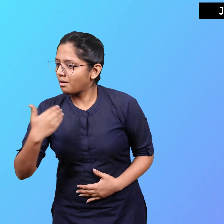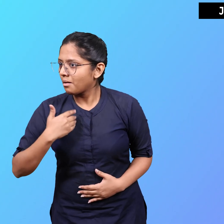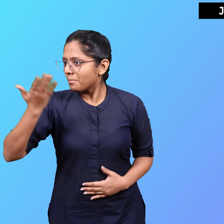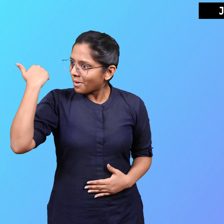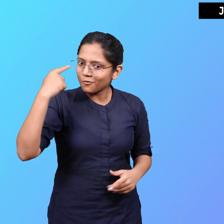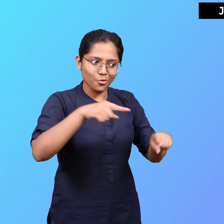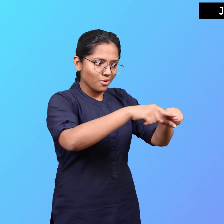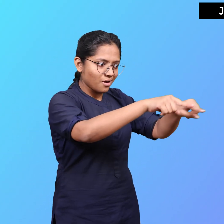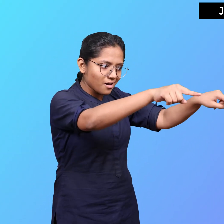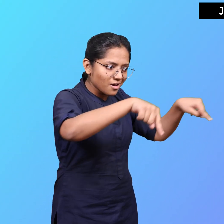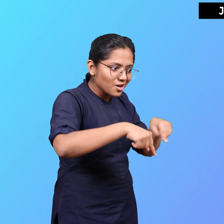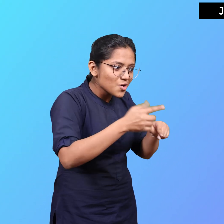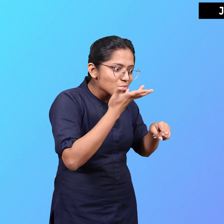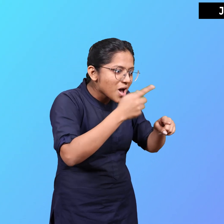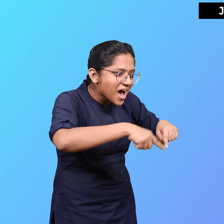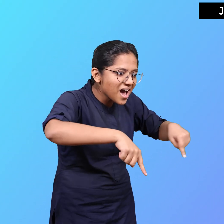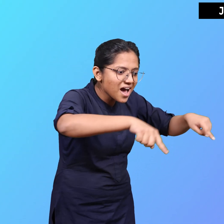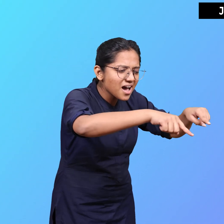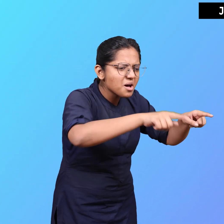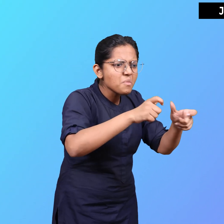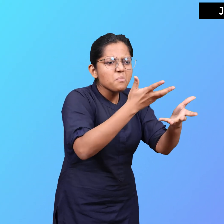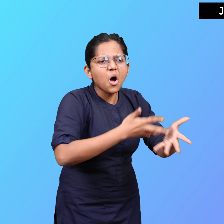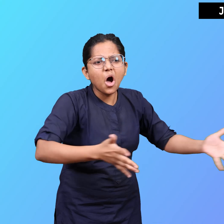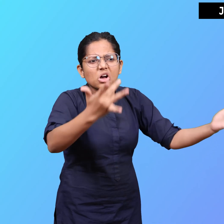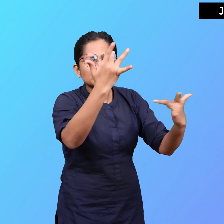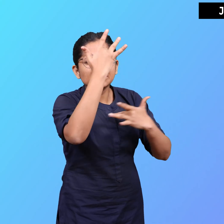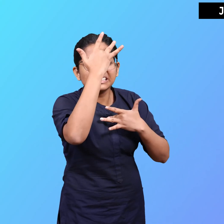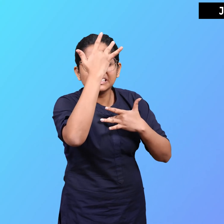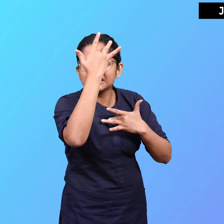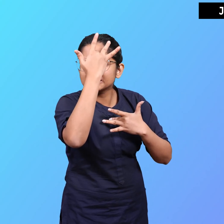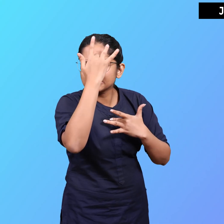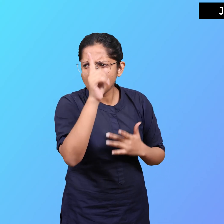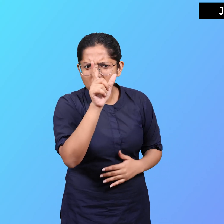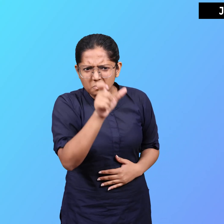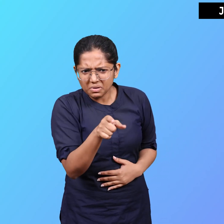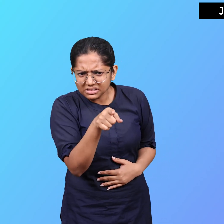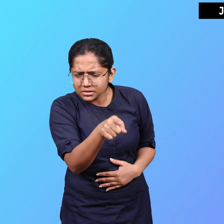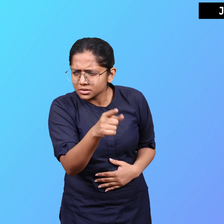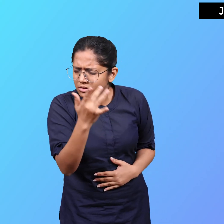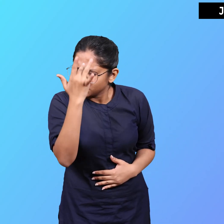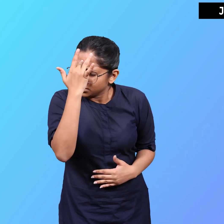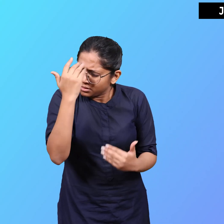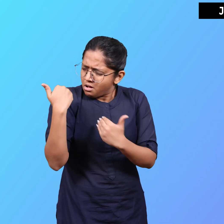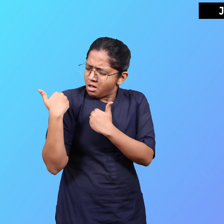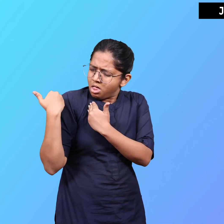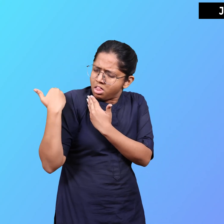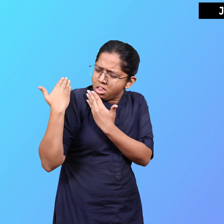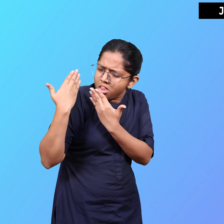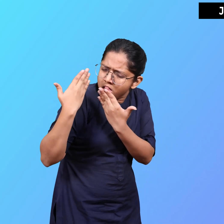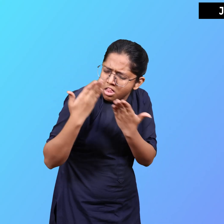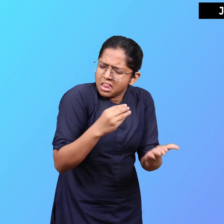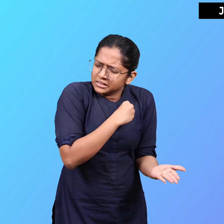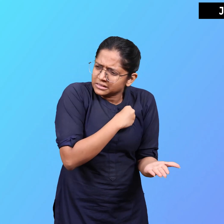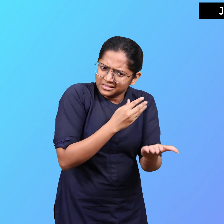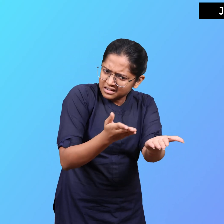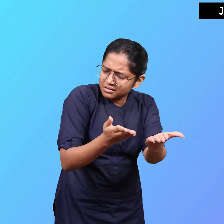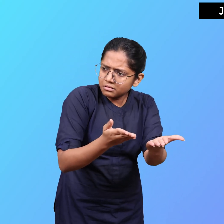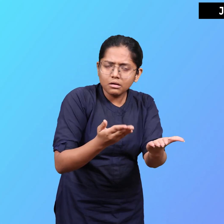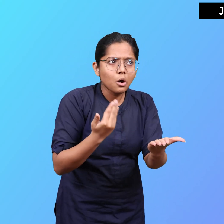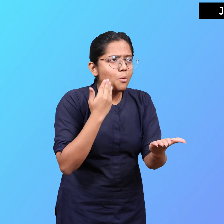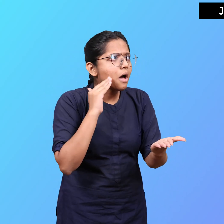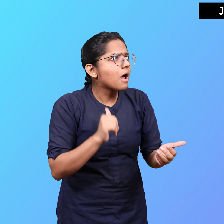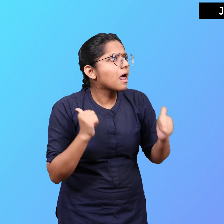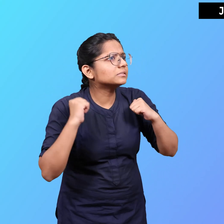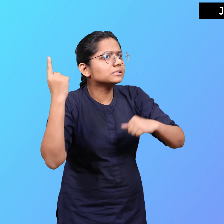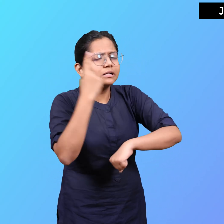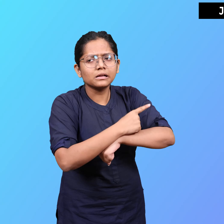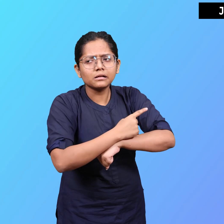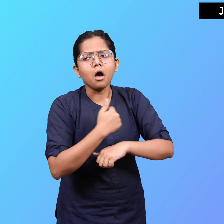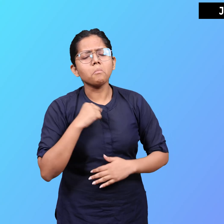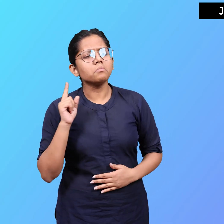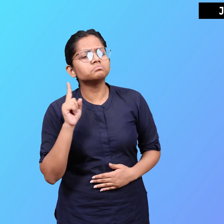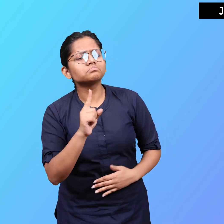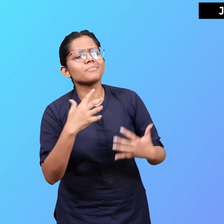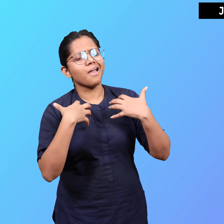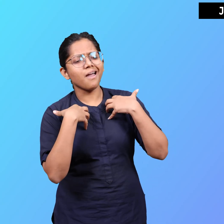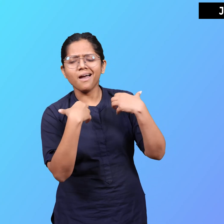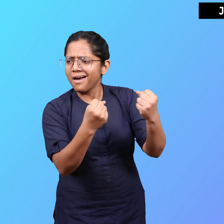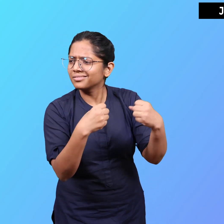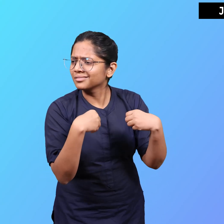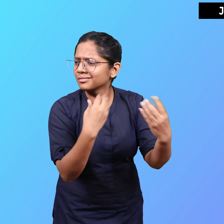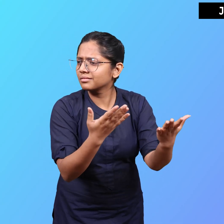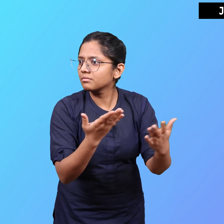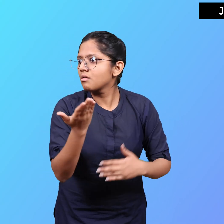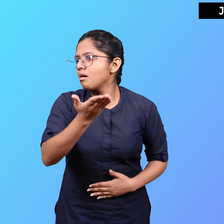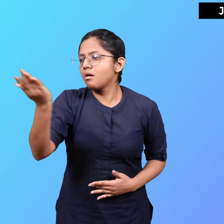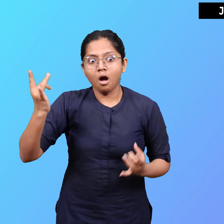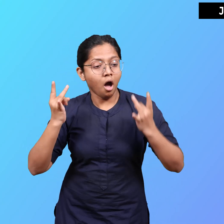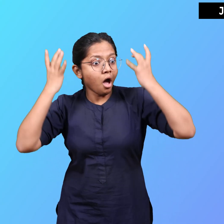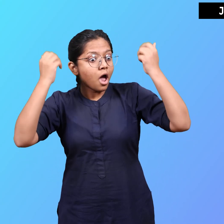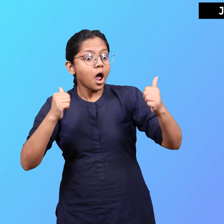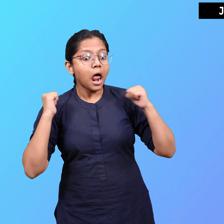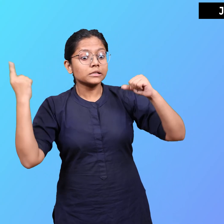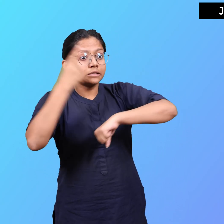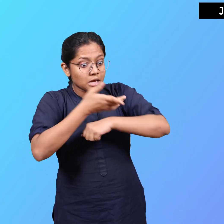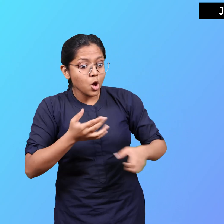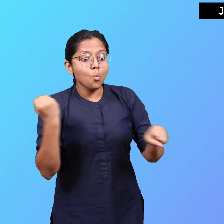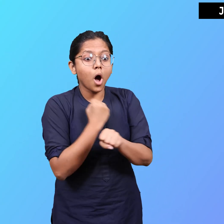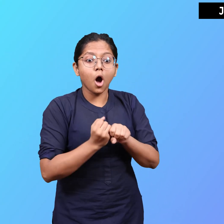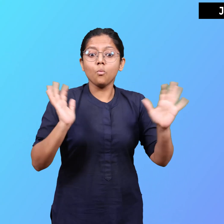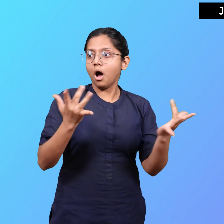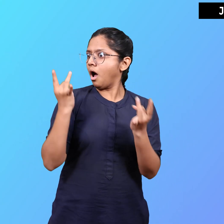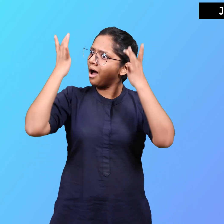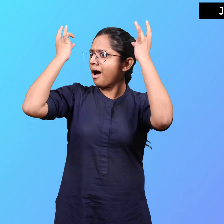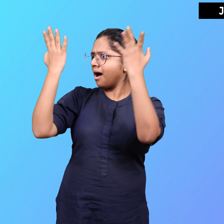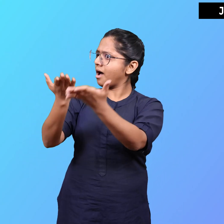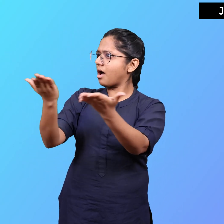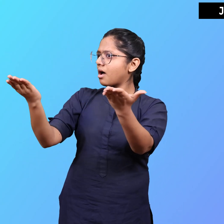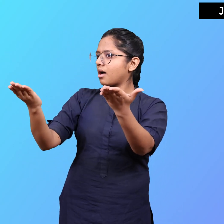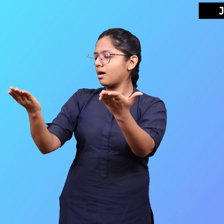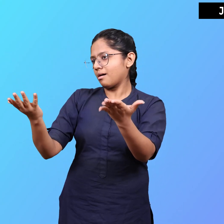So why are you angry with me for healing a person’s whole body on the Sabbath day?